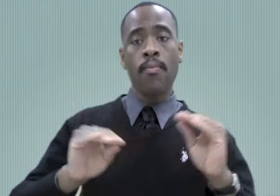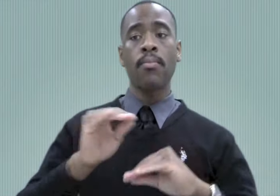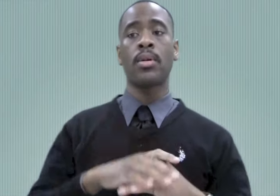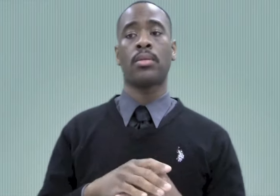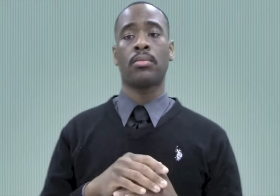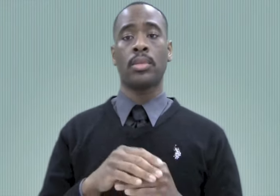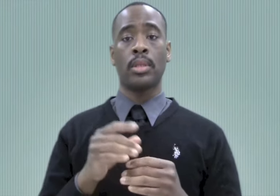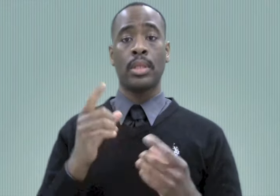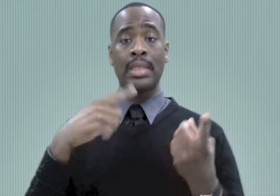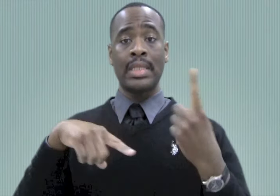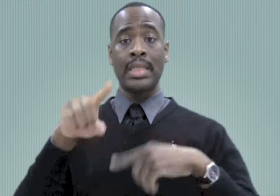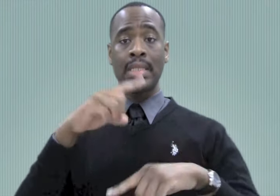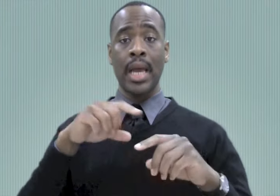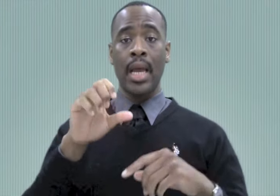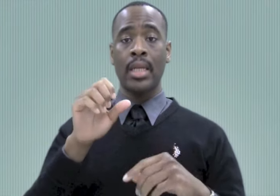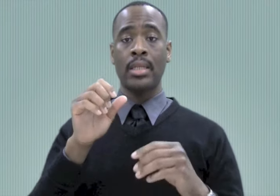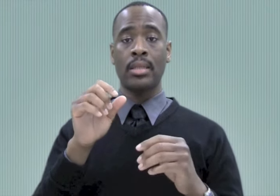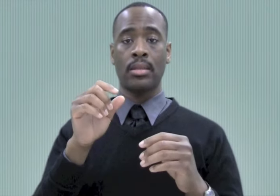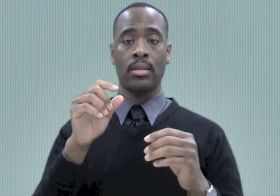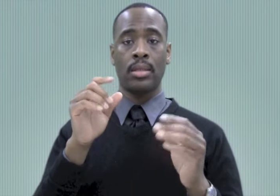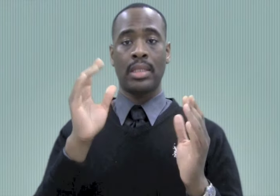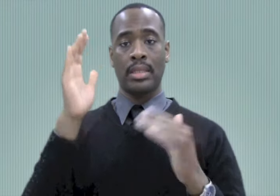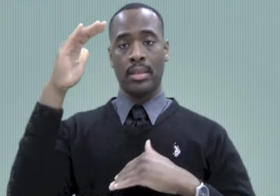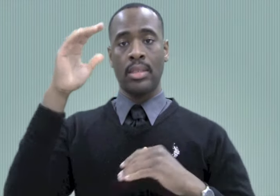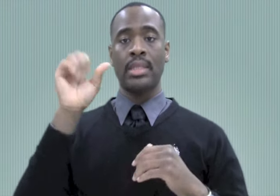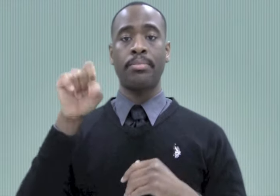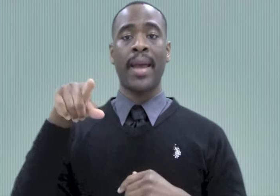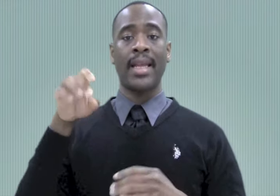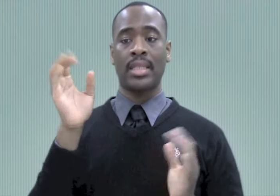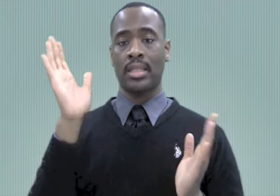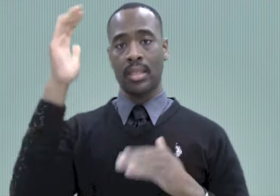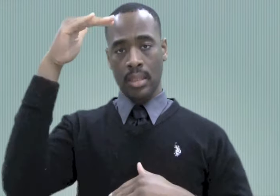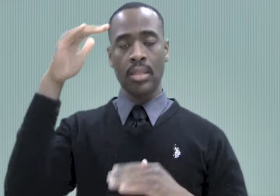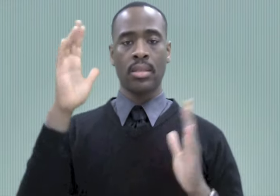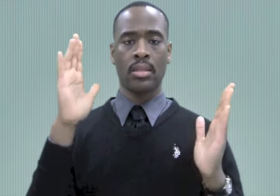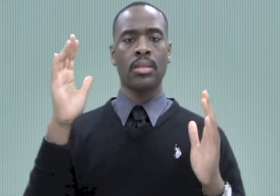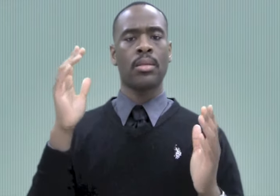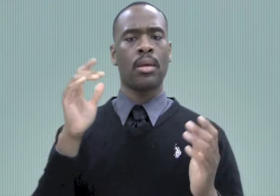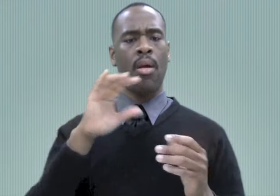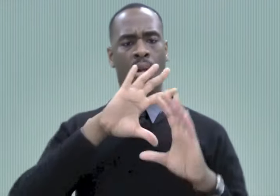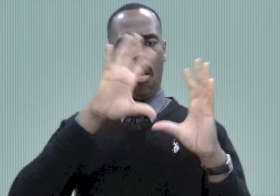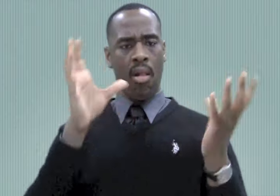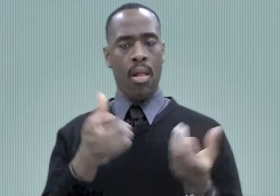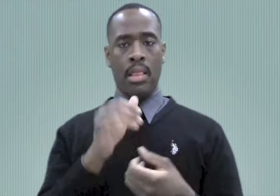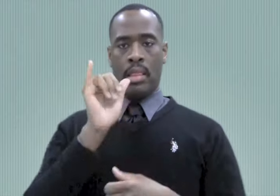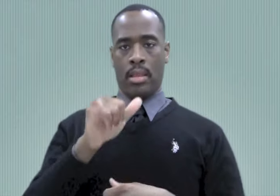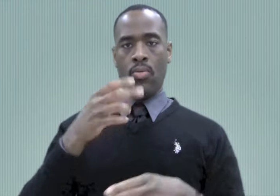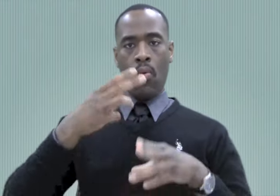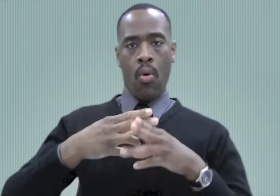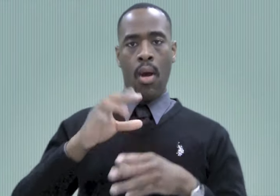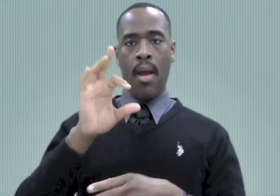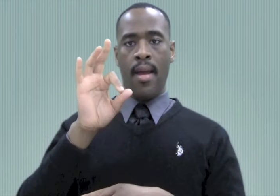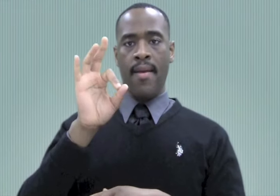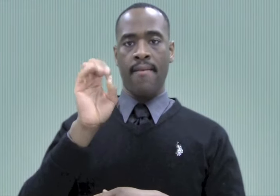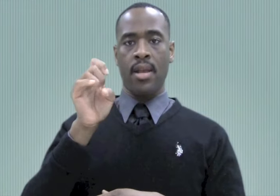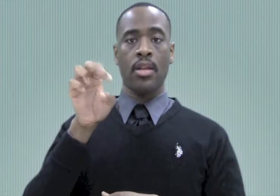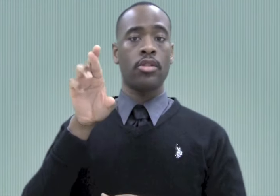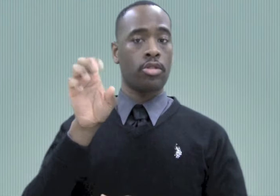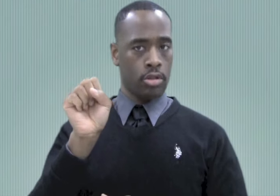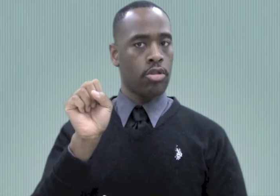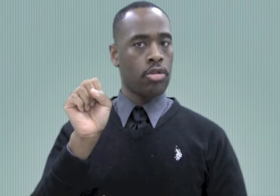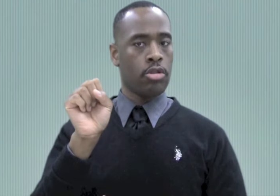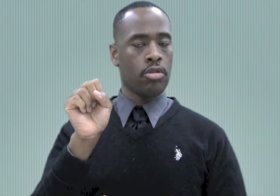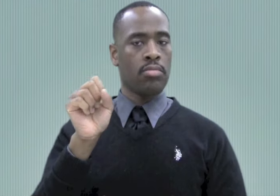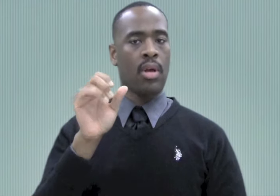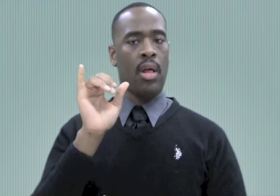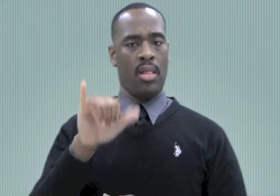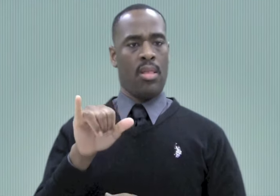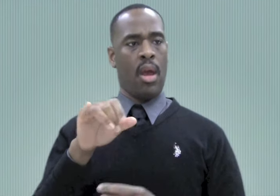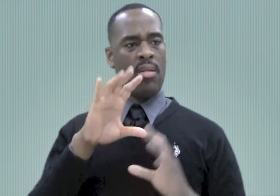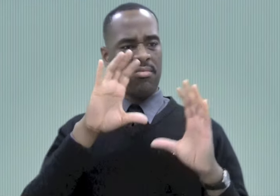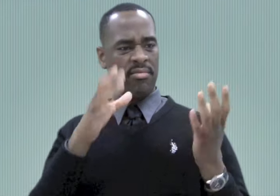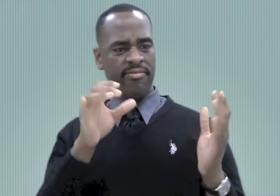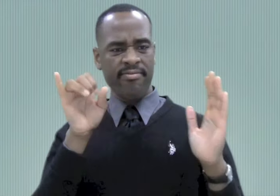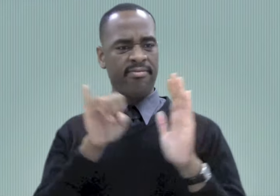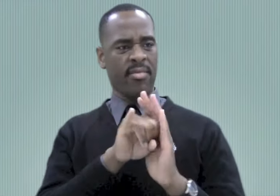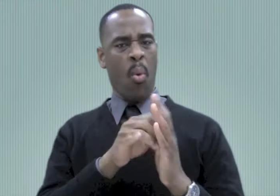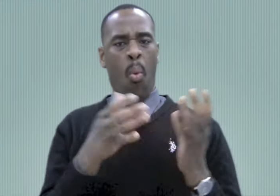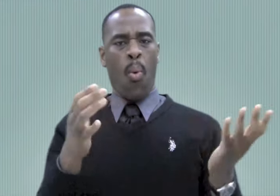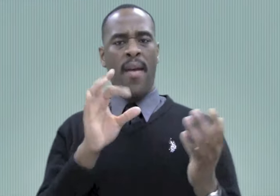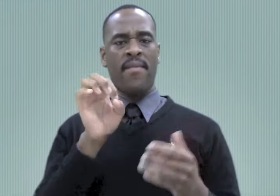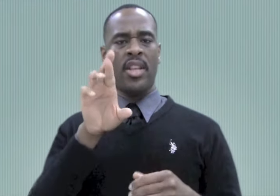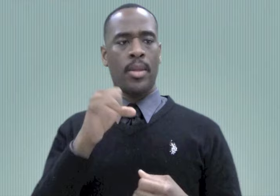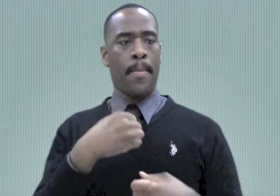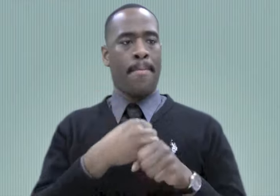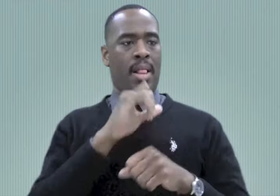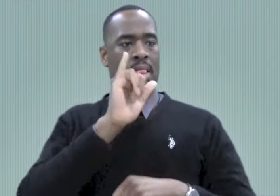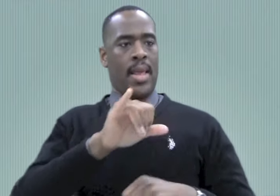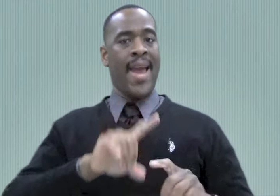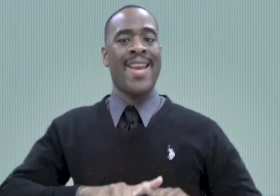movements, and signing space. The identification of these features can explain why one ASL variant is different from